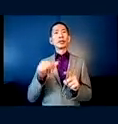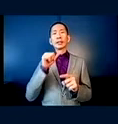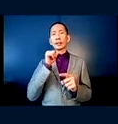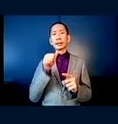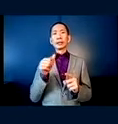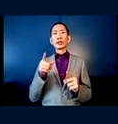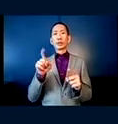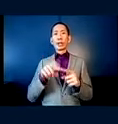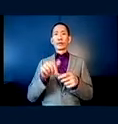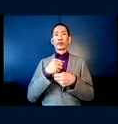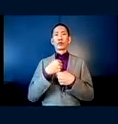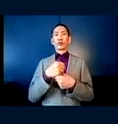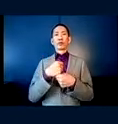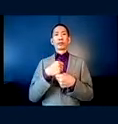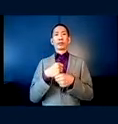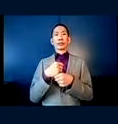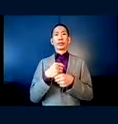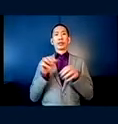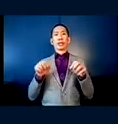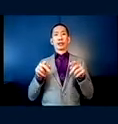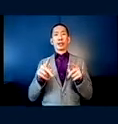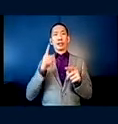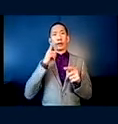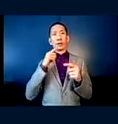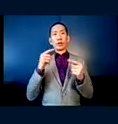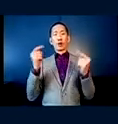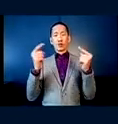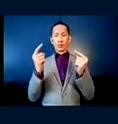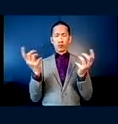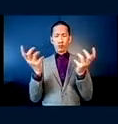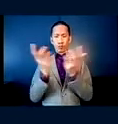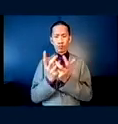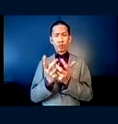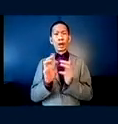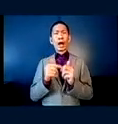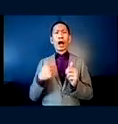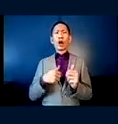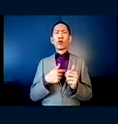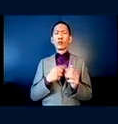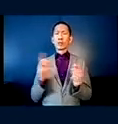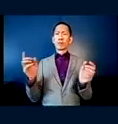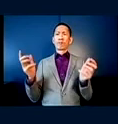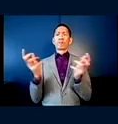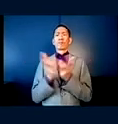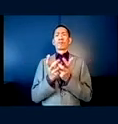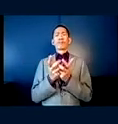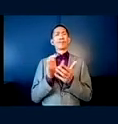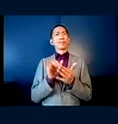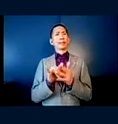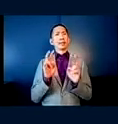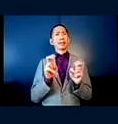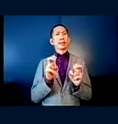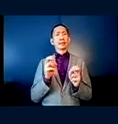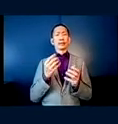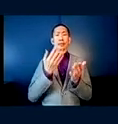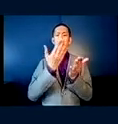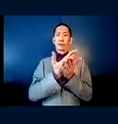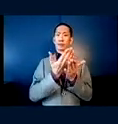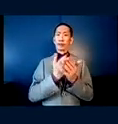BUT IN FACT IT DOESN'T, YOU HAVE TO CREATE OPPORTUNITIES FOR RECONCILIATION. HOW DO WE RECONCILE THIS